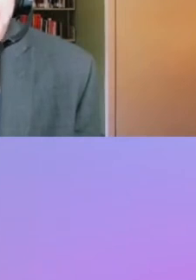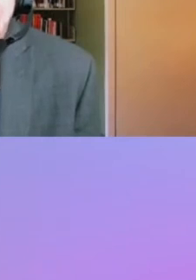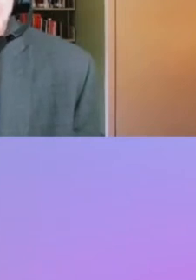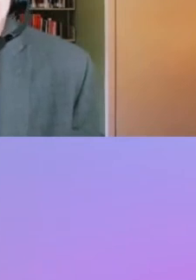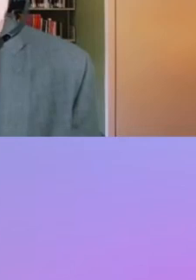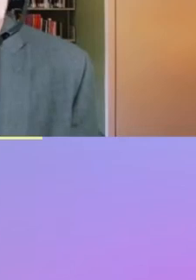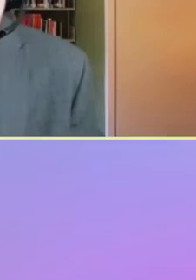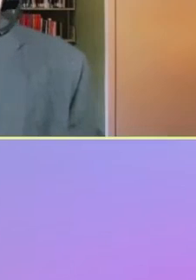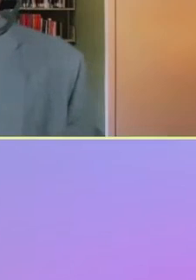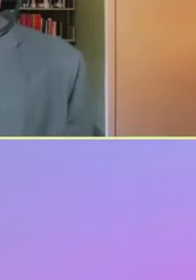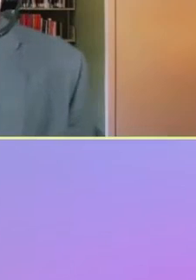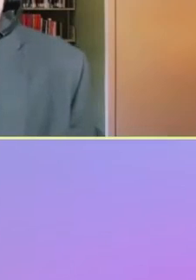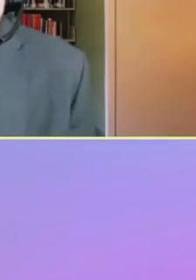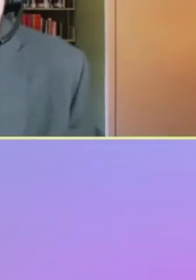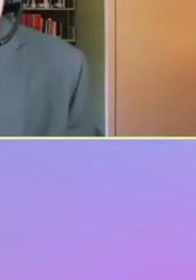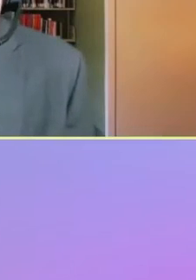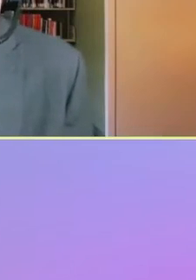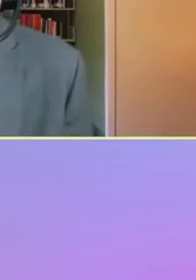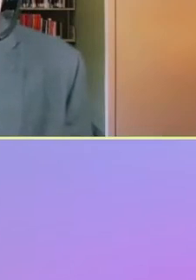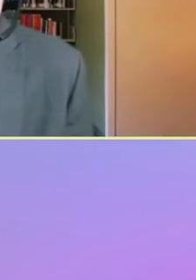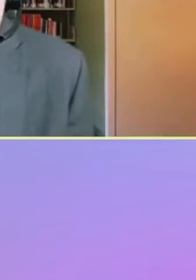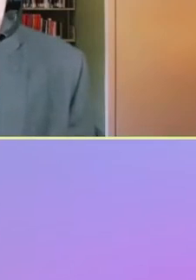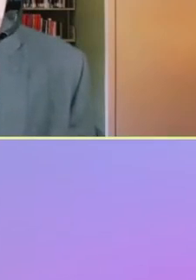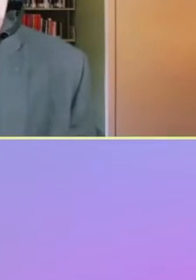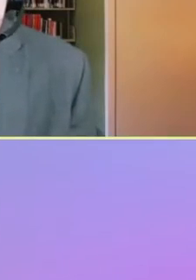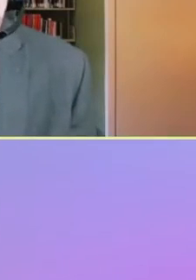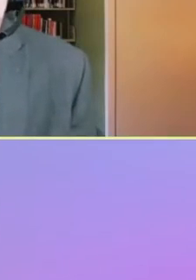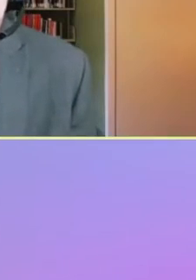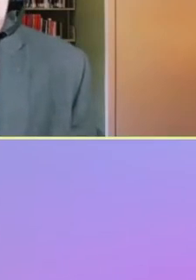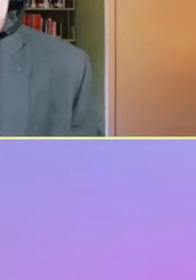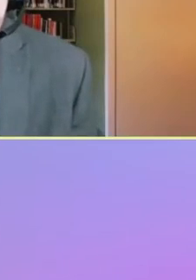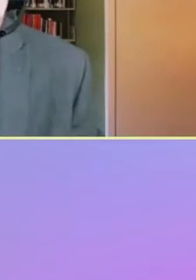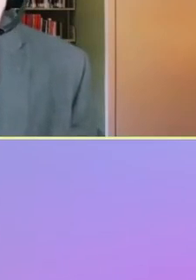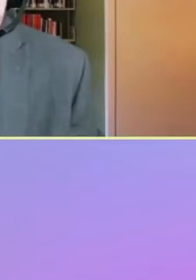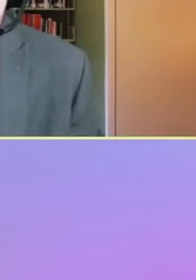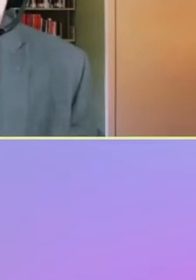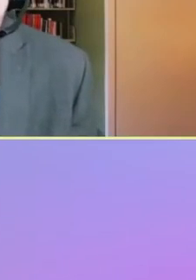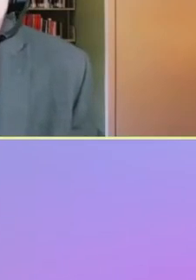and what is not normal to be expecting. Even